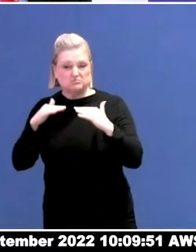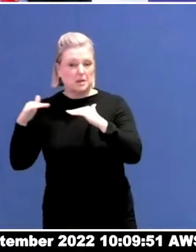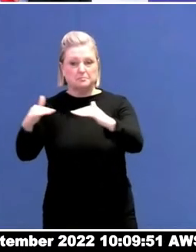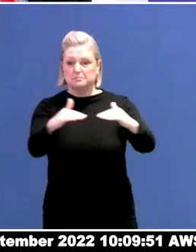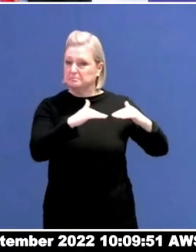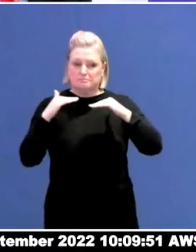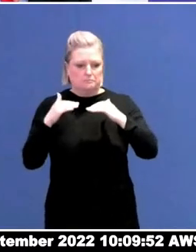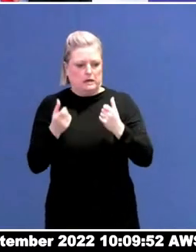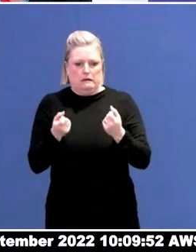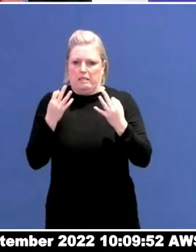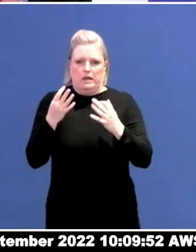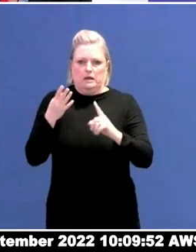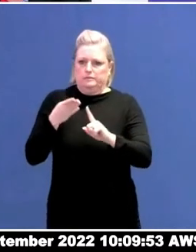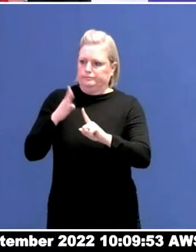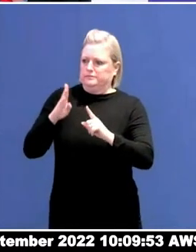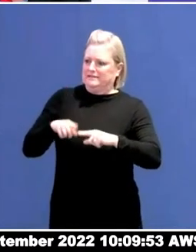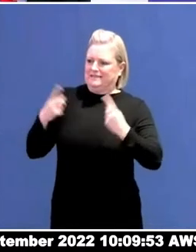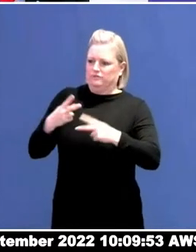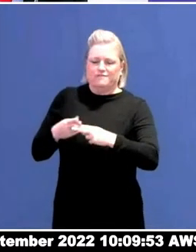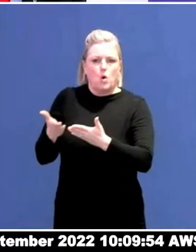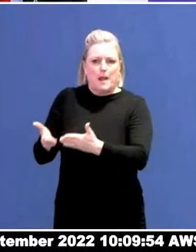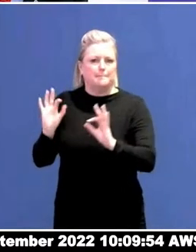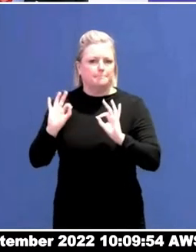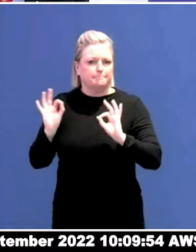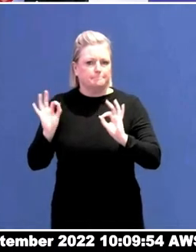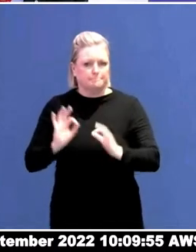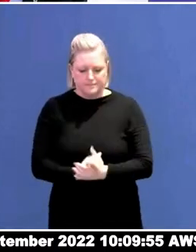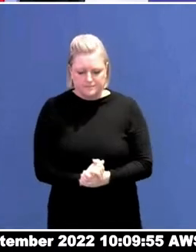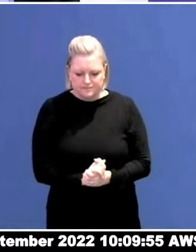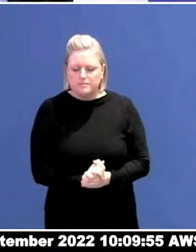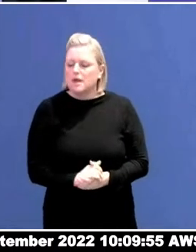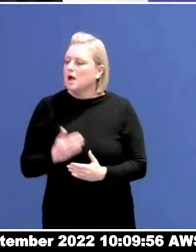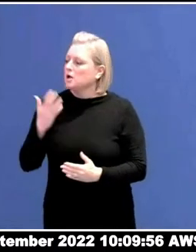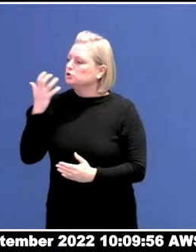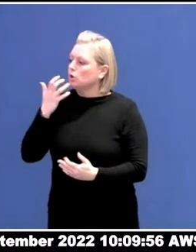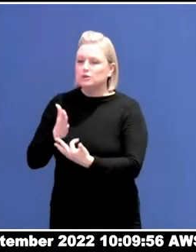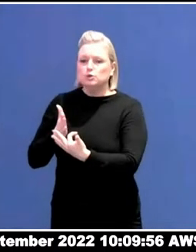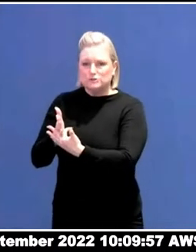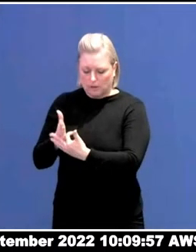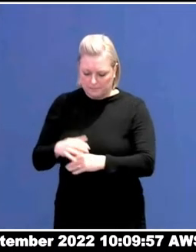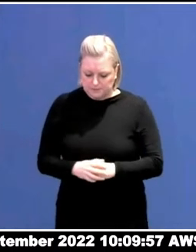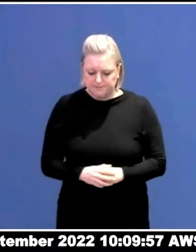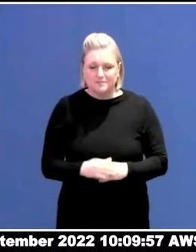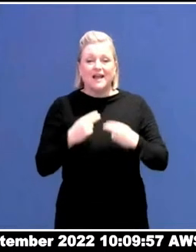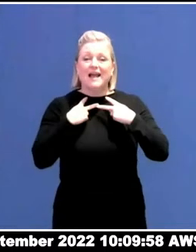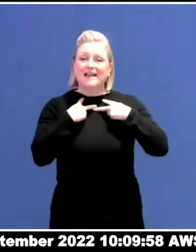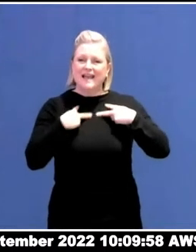disability. CHAIR: I see. Thank you. Yes, Mr Griffin. Sorry to interrupt. MR GRIFFIN: Just picking up from the questions of the Chair, was it